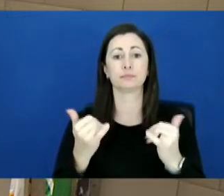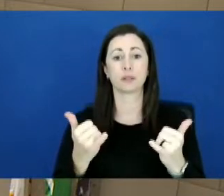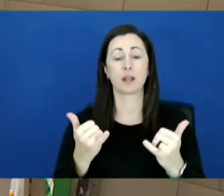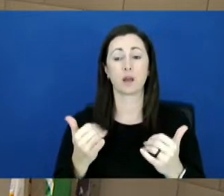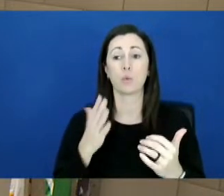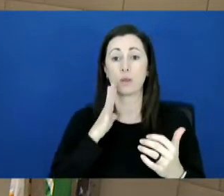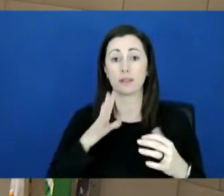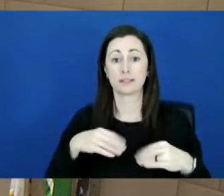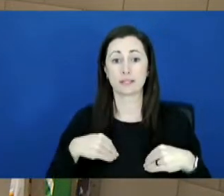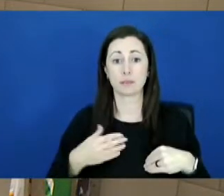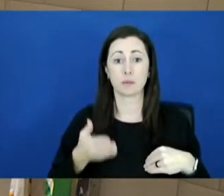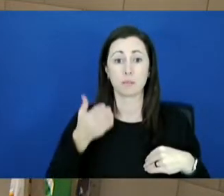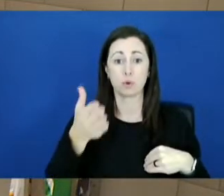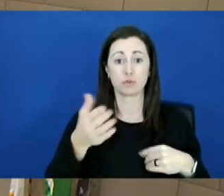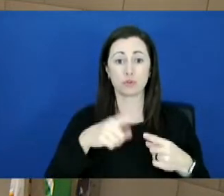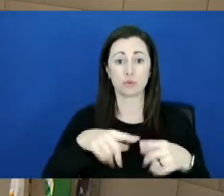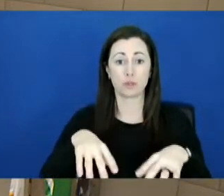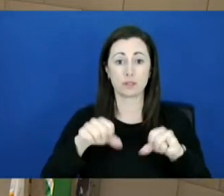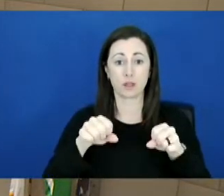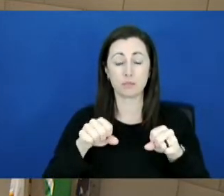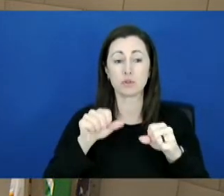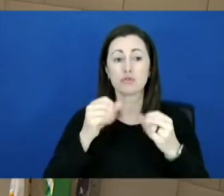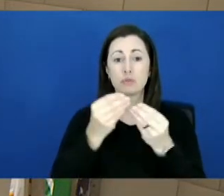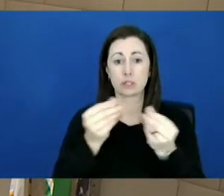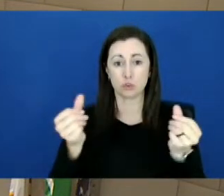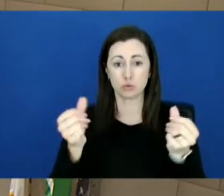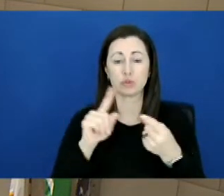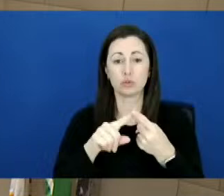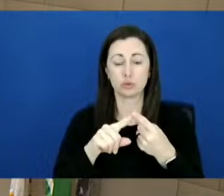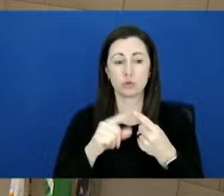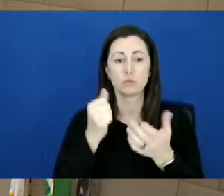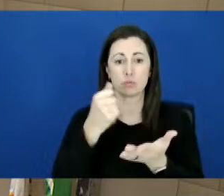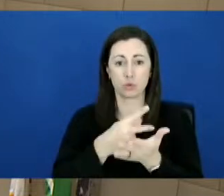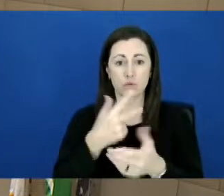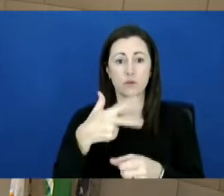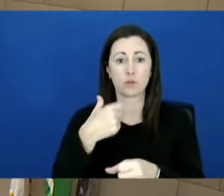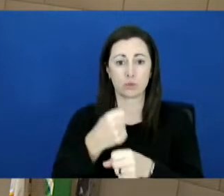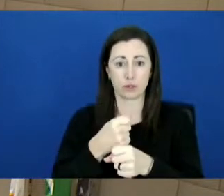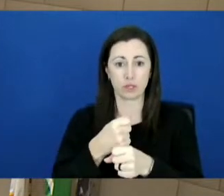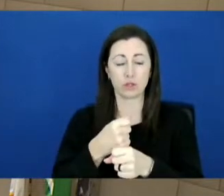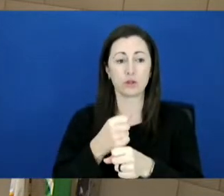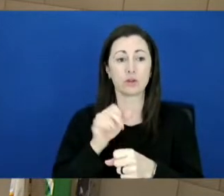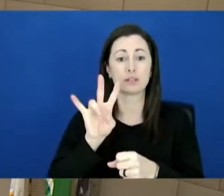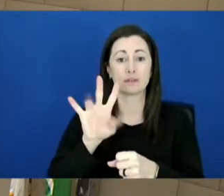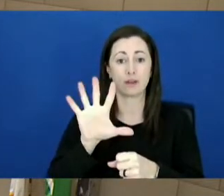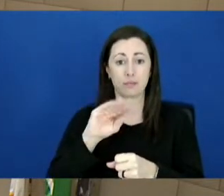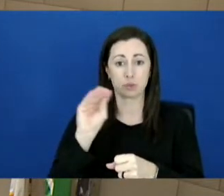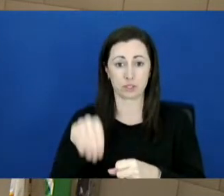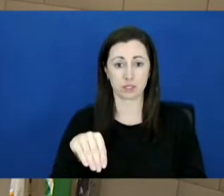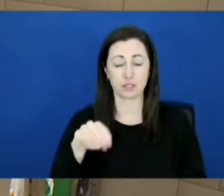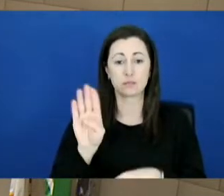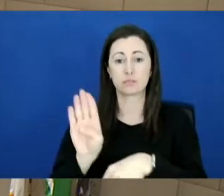AYE. AYES HAVE IT TO CLOSE THE PUBLIC HEARING.